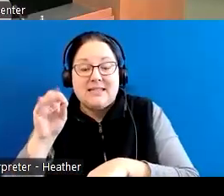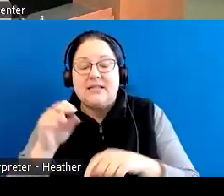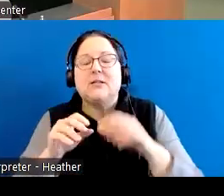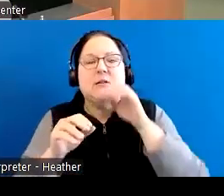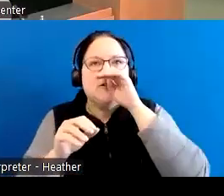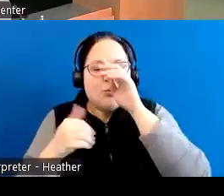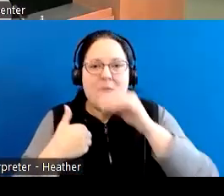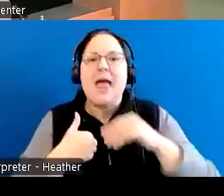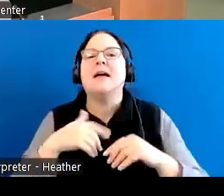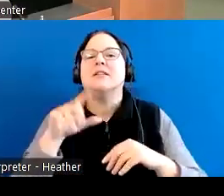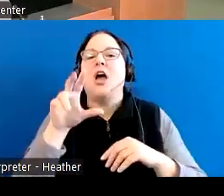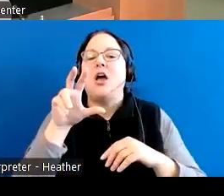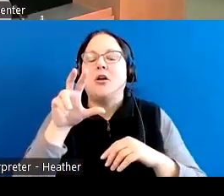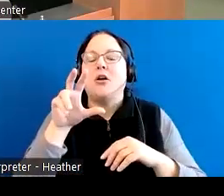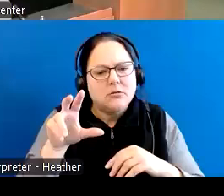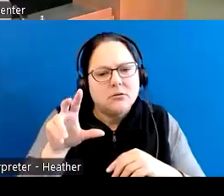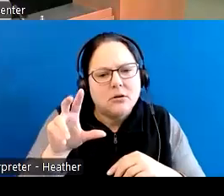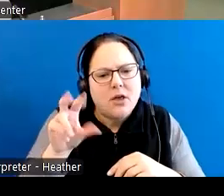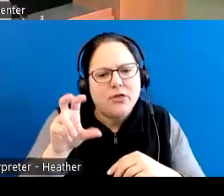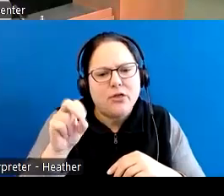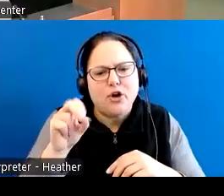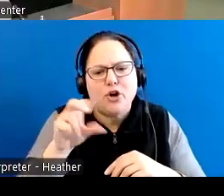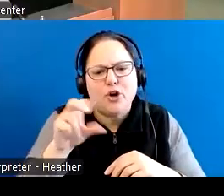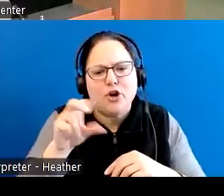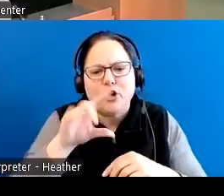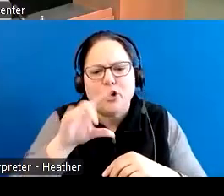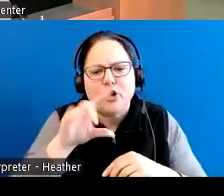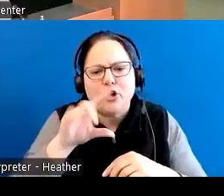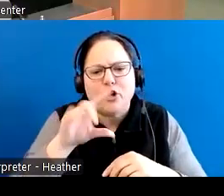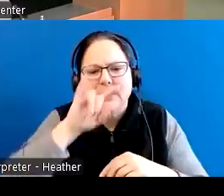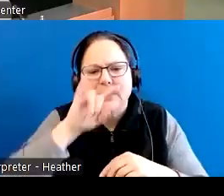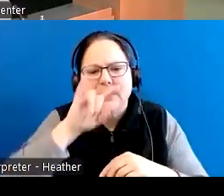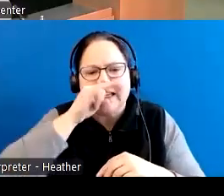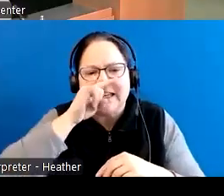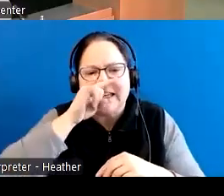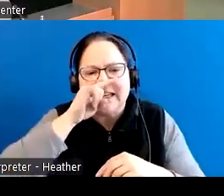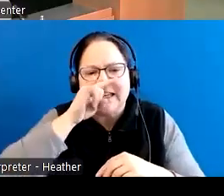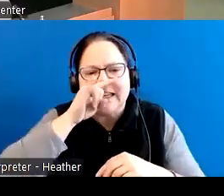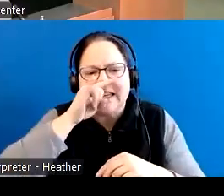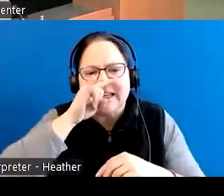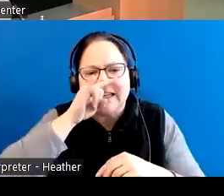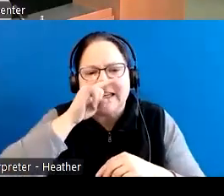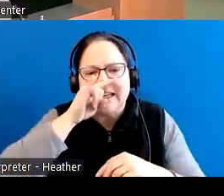in the pilot intervention group um and 89 in the comparison treatment as usual group um and I was